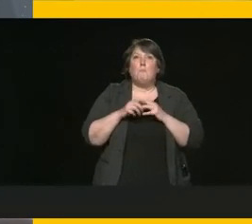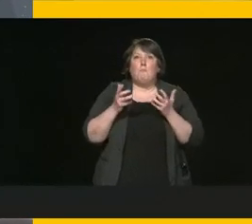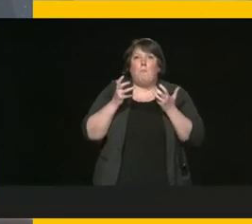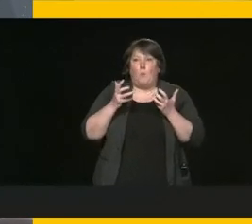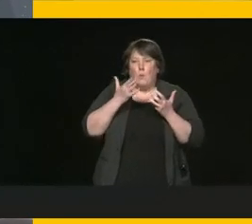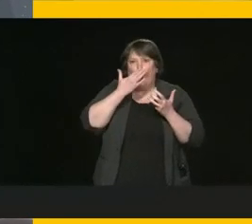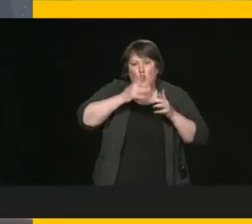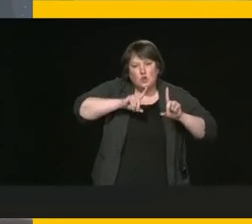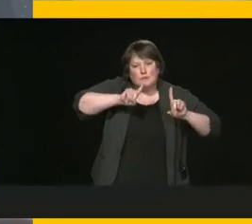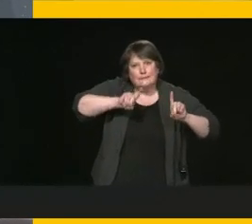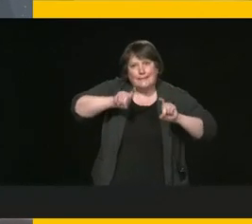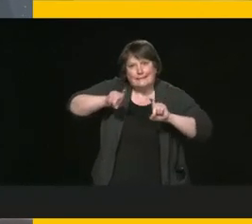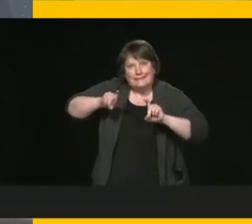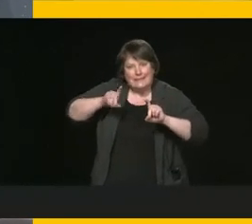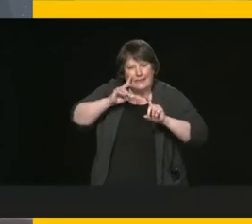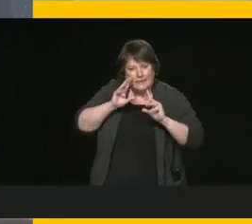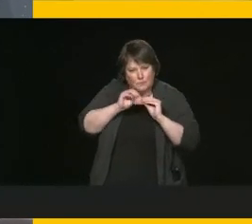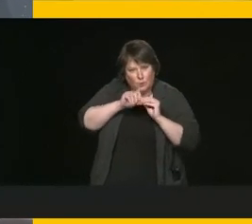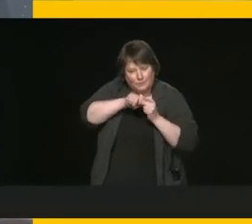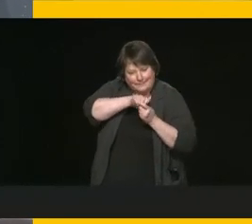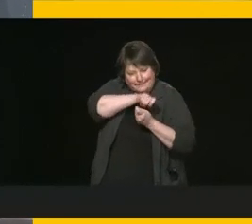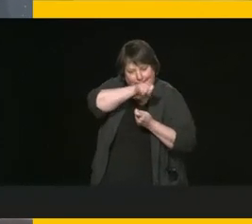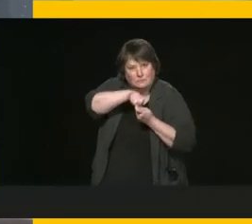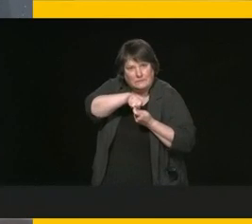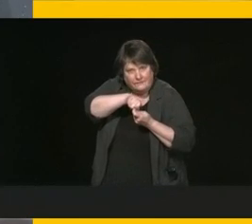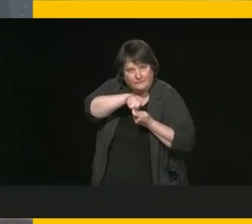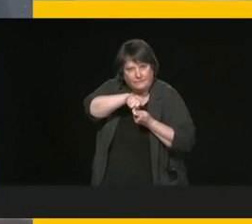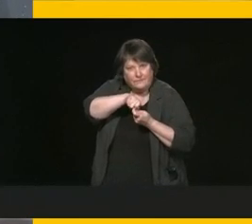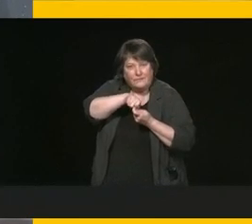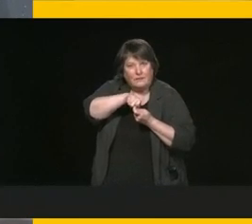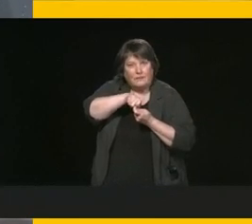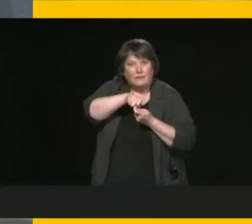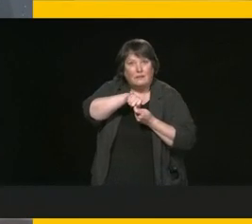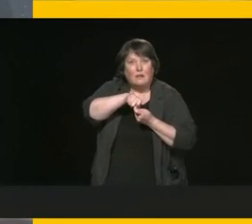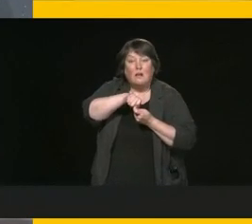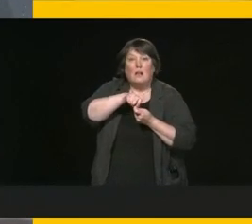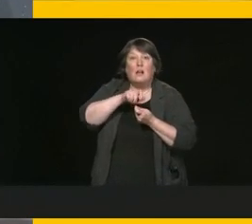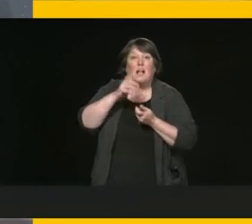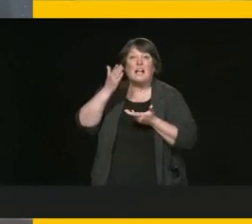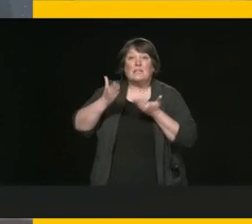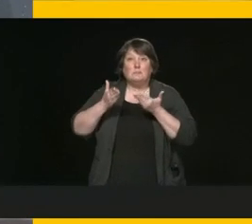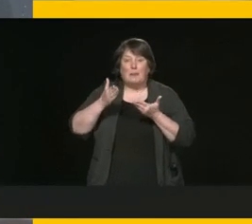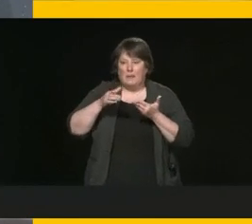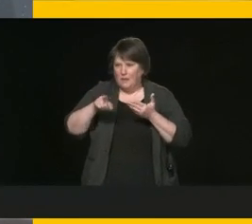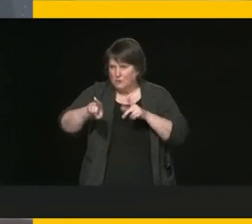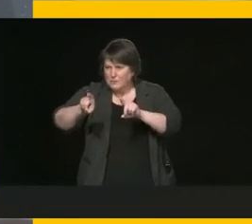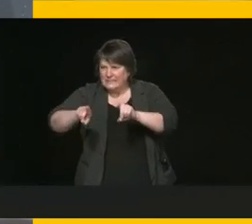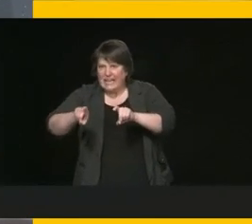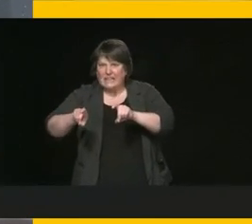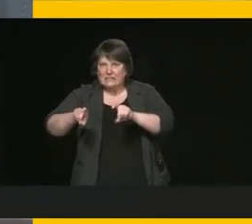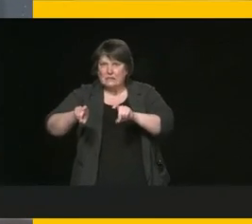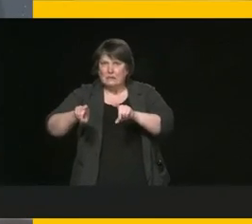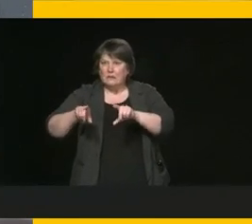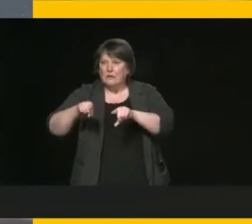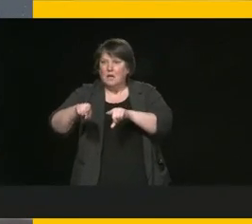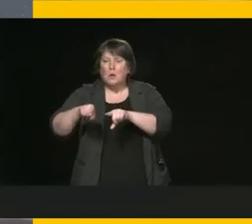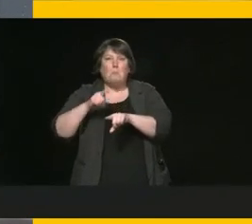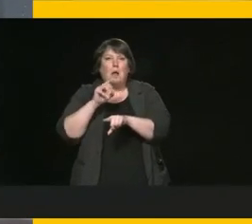POSSIBLY, ABOUT YOU WHAT WITH E -- BUT WHAT WE WANT IS A MORE